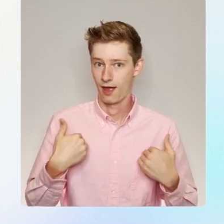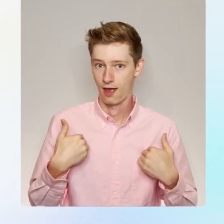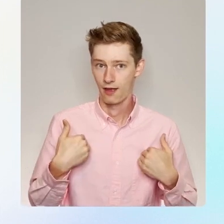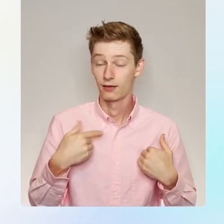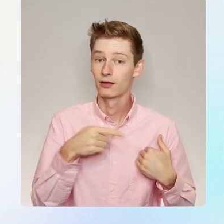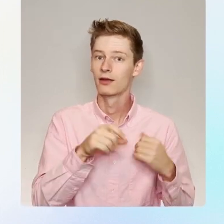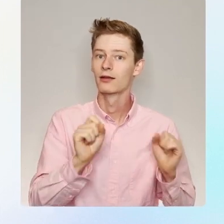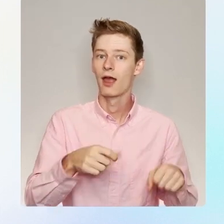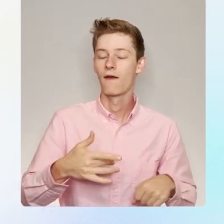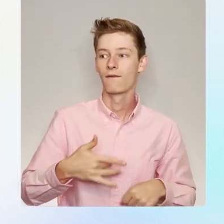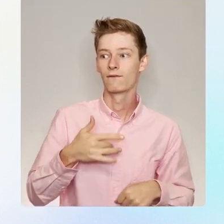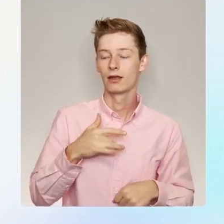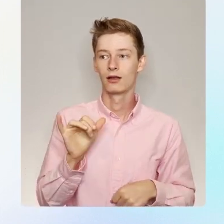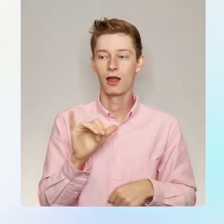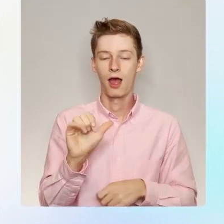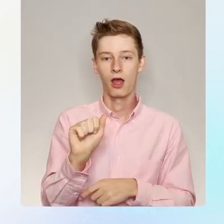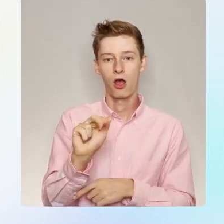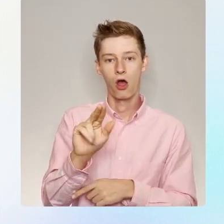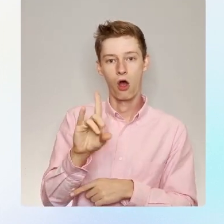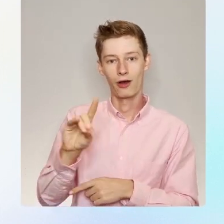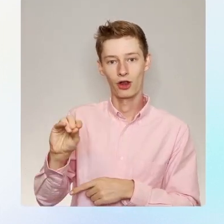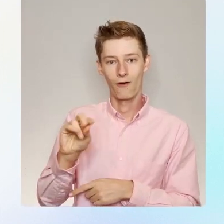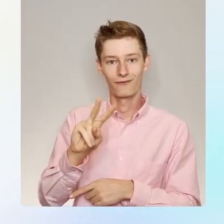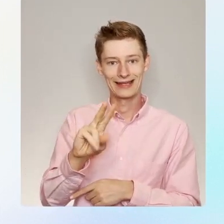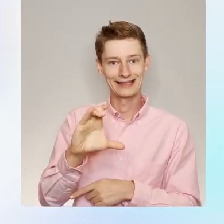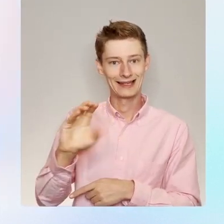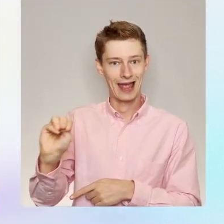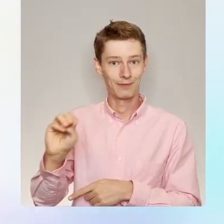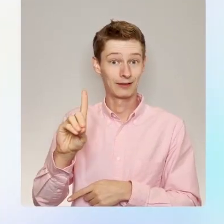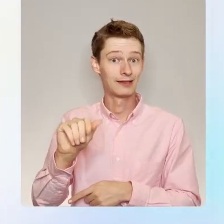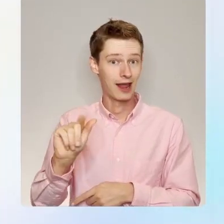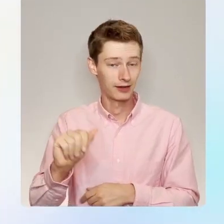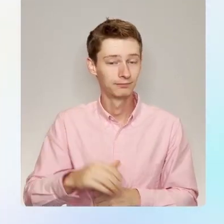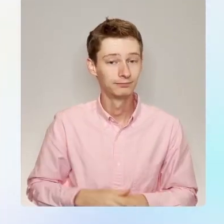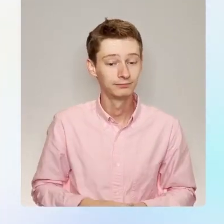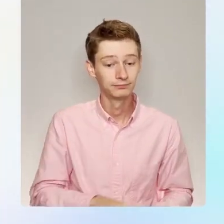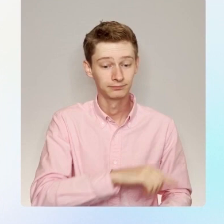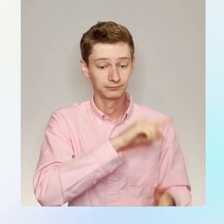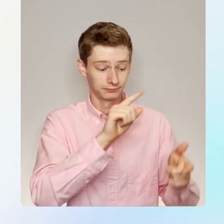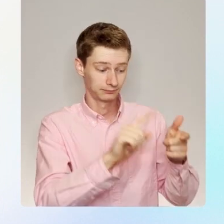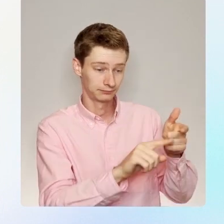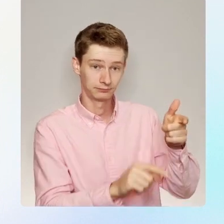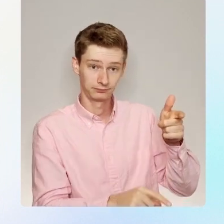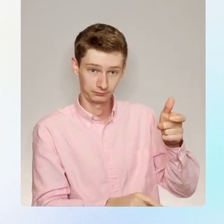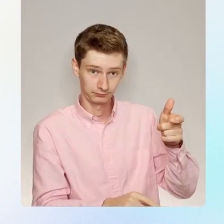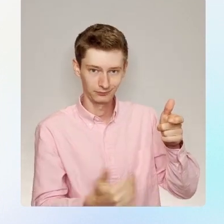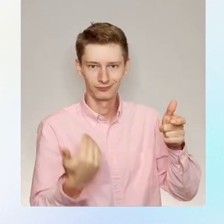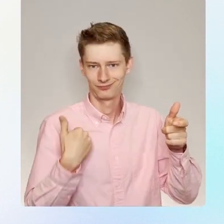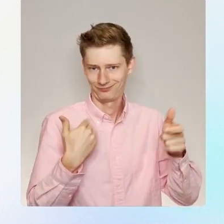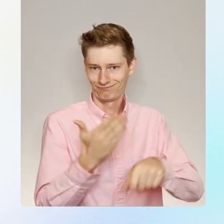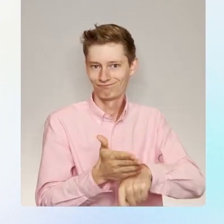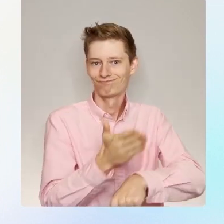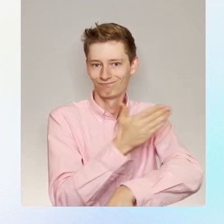to play audio-like PCM data. The Index Trigger is another area of significant improvement.